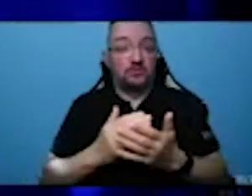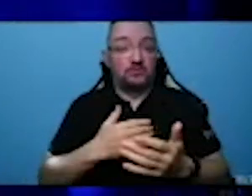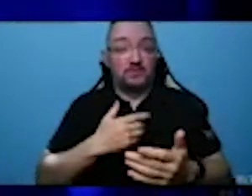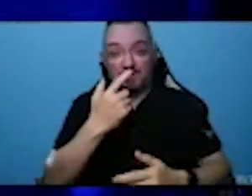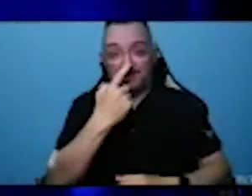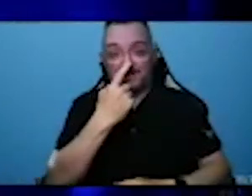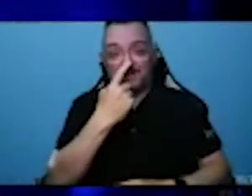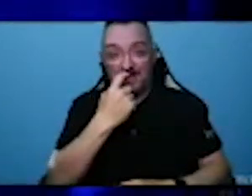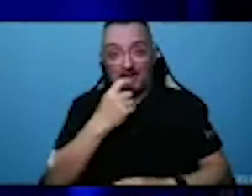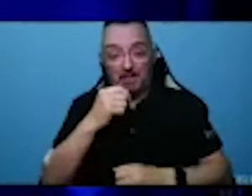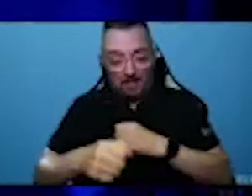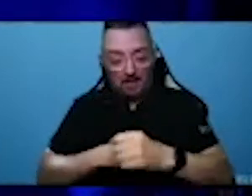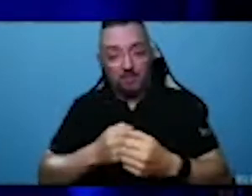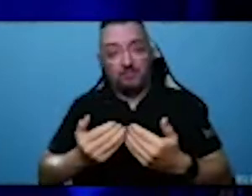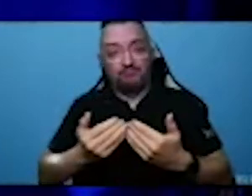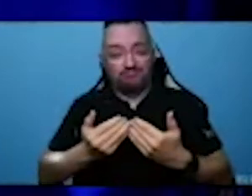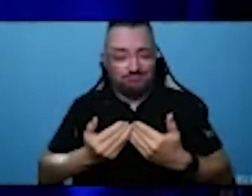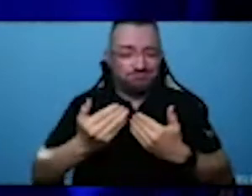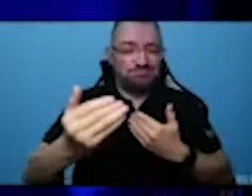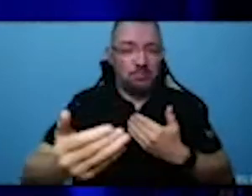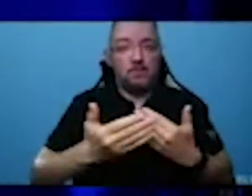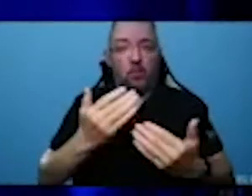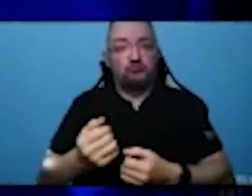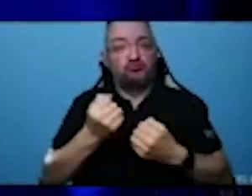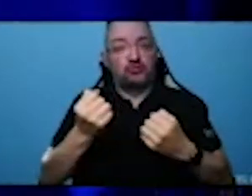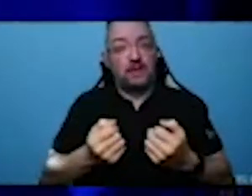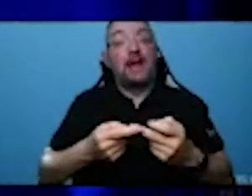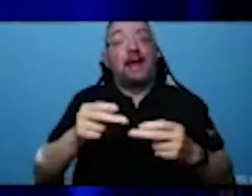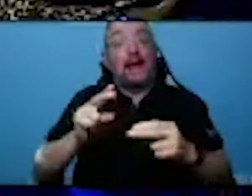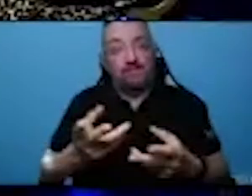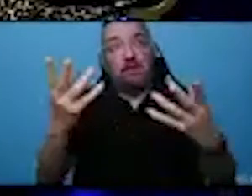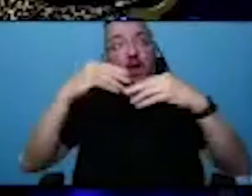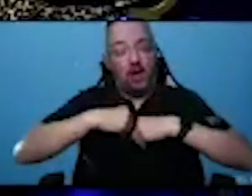than we are at the moment if we take all these things into consideration. Thank you, Jim. Uh, Ian, thank you very much indeed.